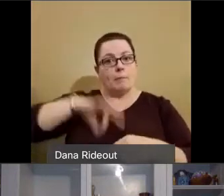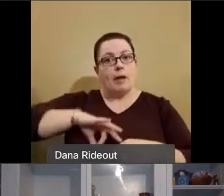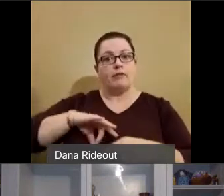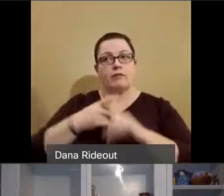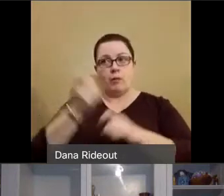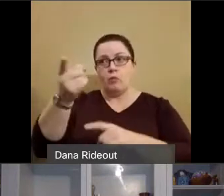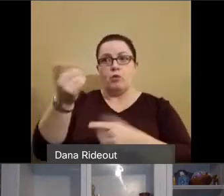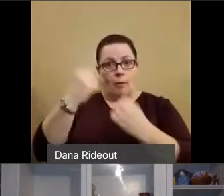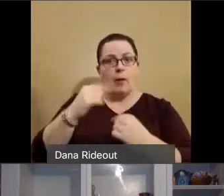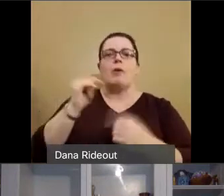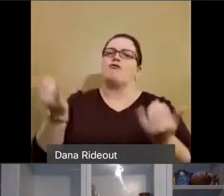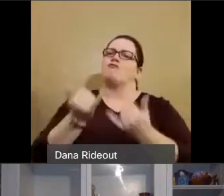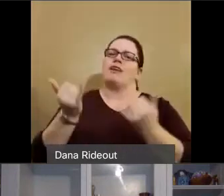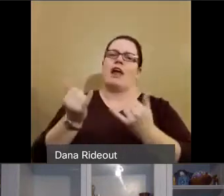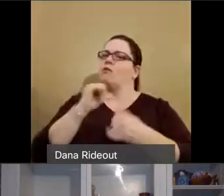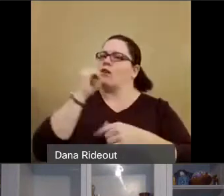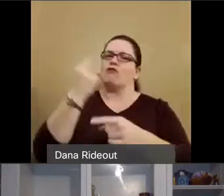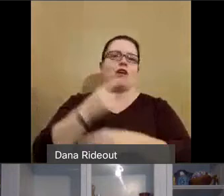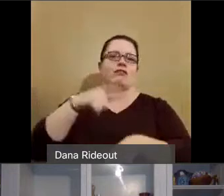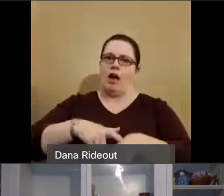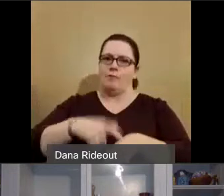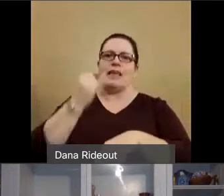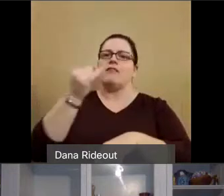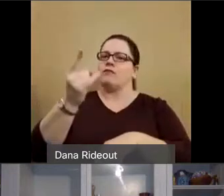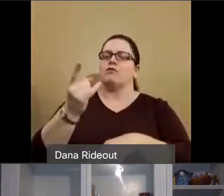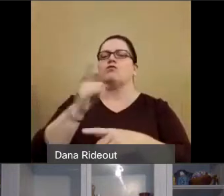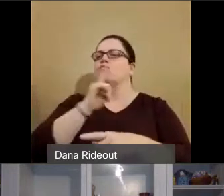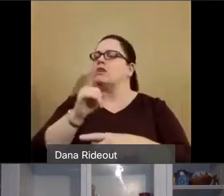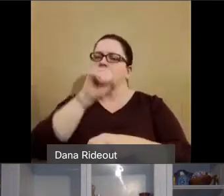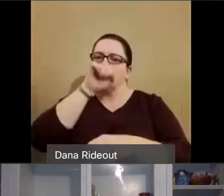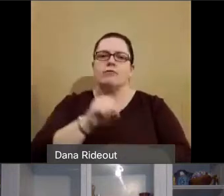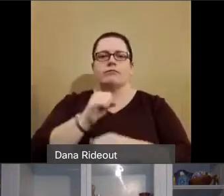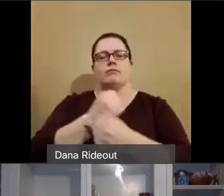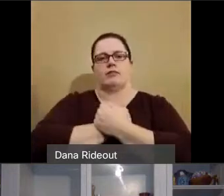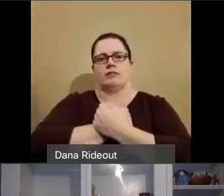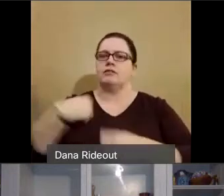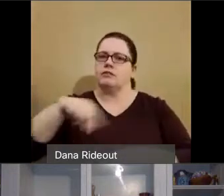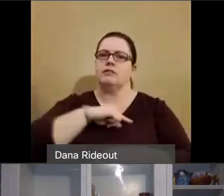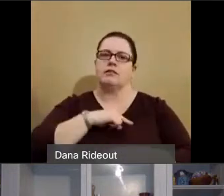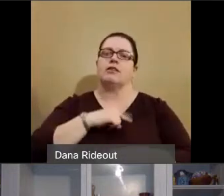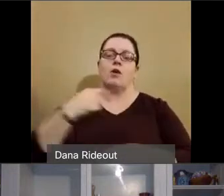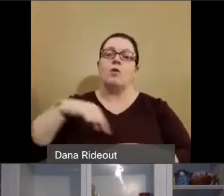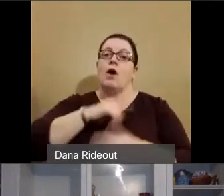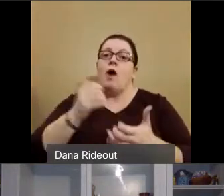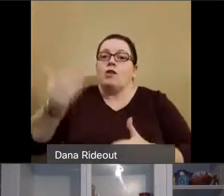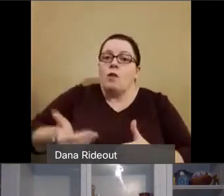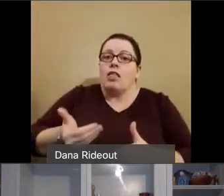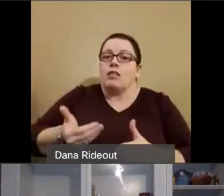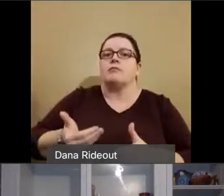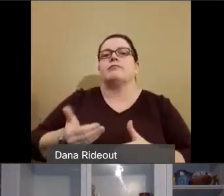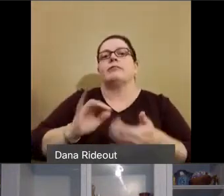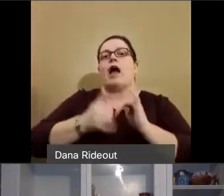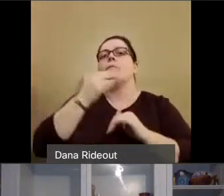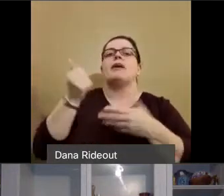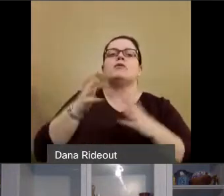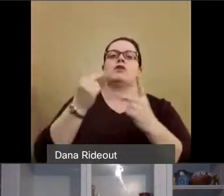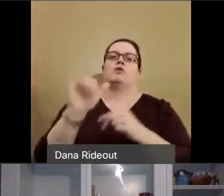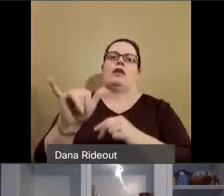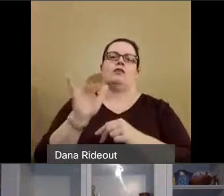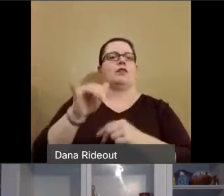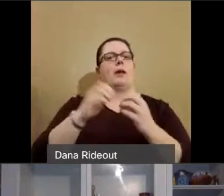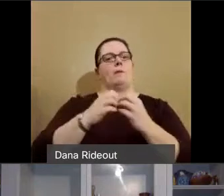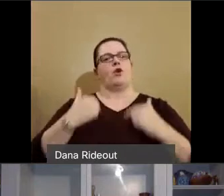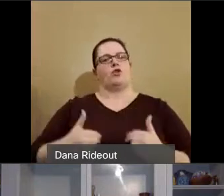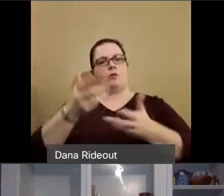Please if you love us the way that we really want to welcome you choose how we do that. And so having that more human conversation becomes maybe less high minded about the ethics. 7.